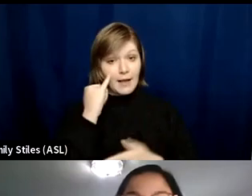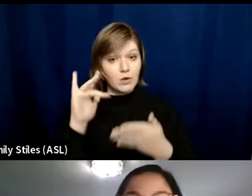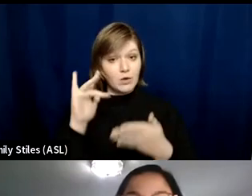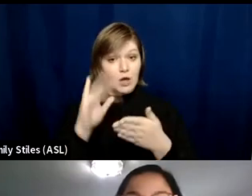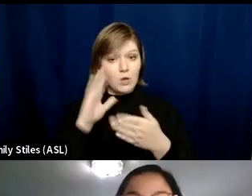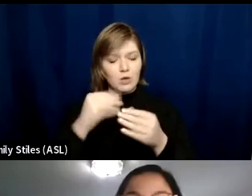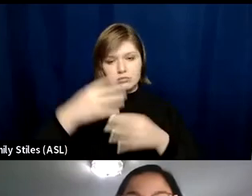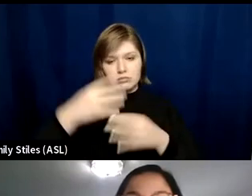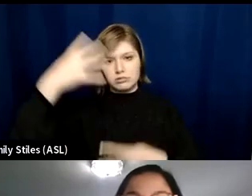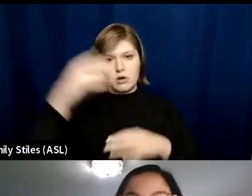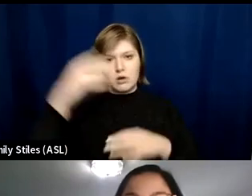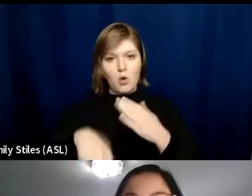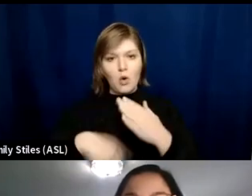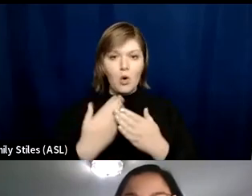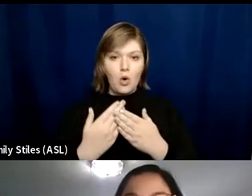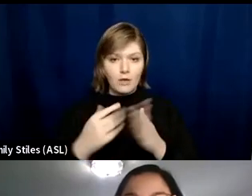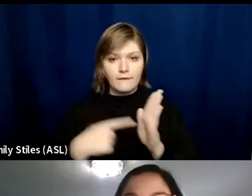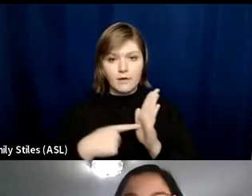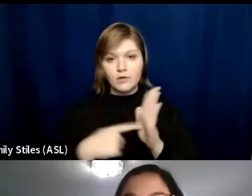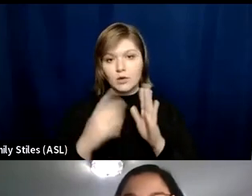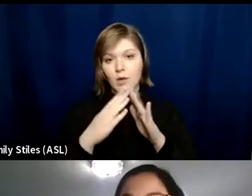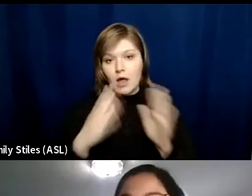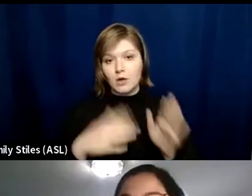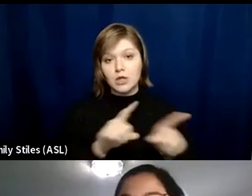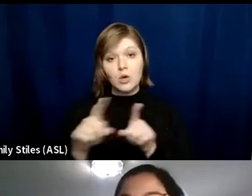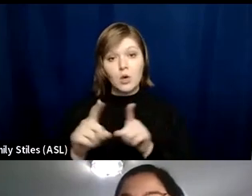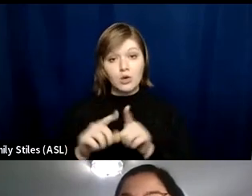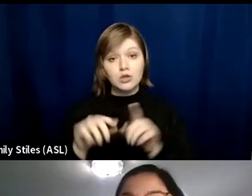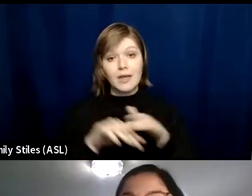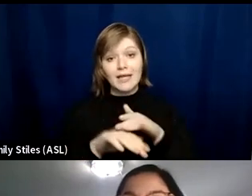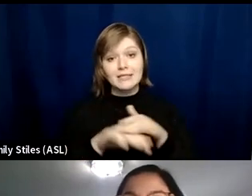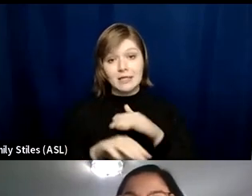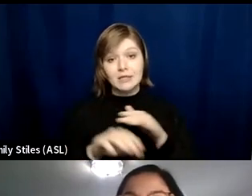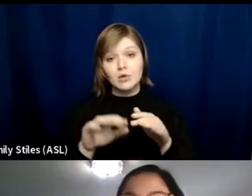This is always a really big struggle. First floor units are always really hard as well.